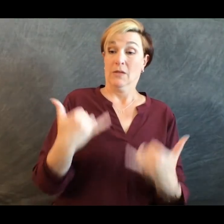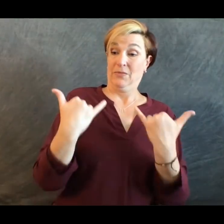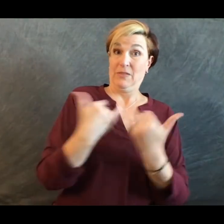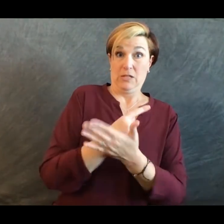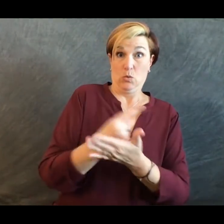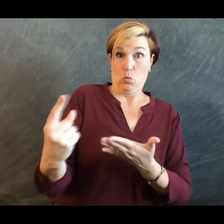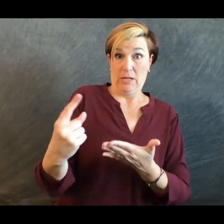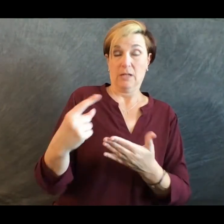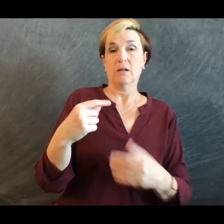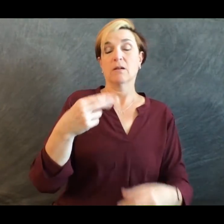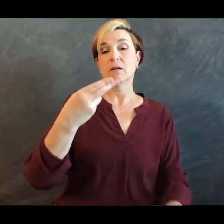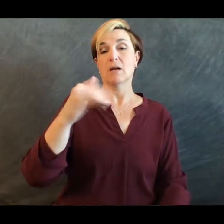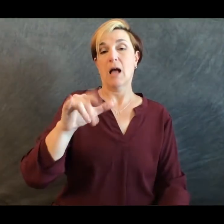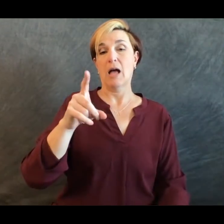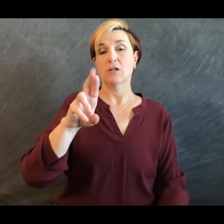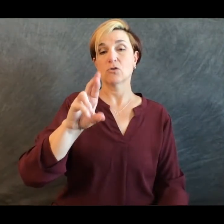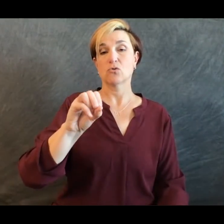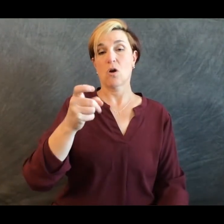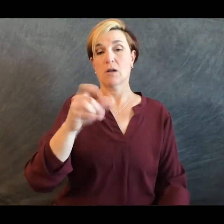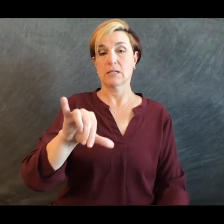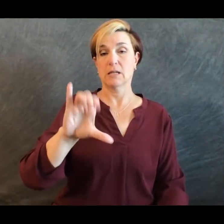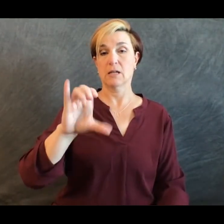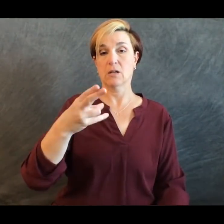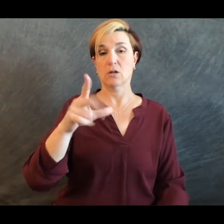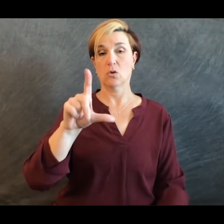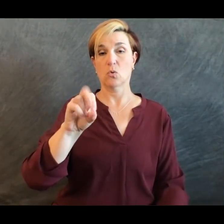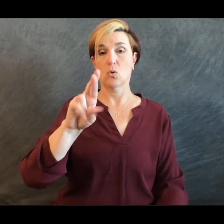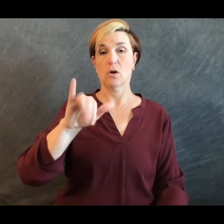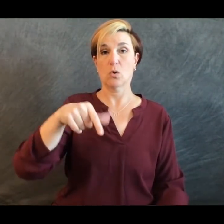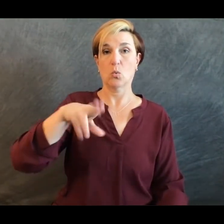hydroxychloroquine from our national stockpile it's going to various cities